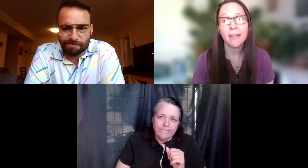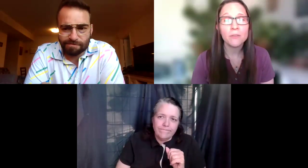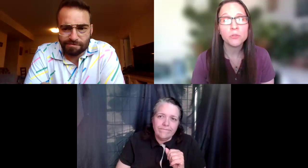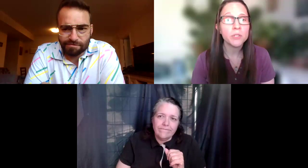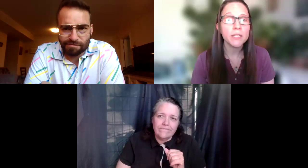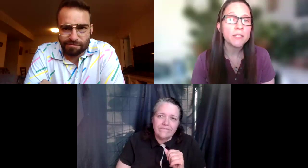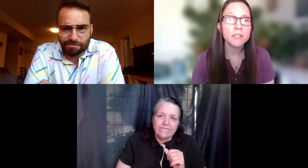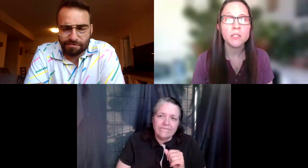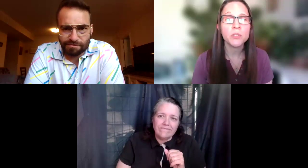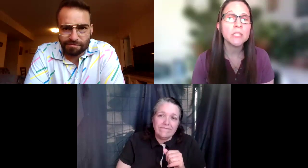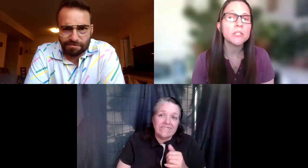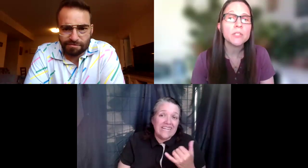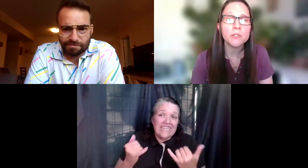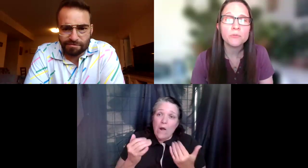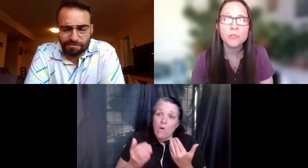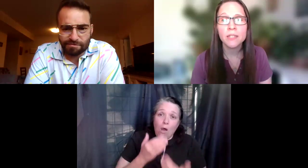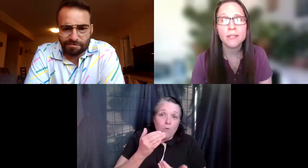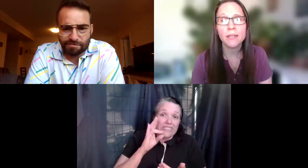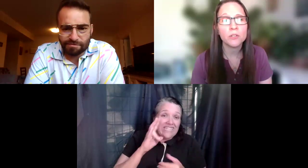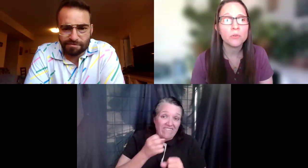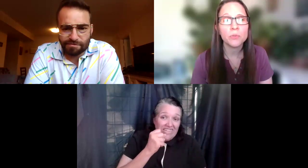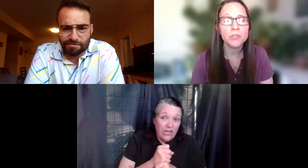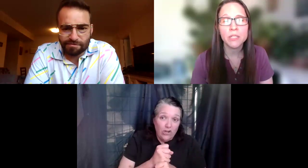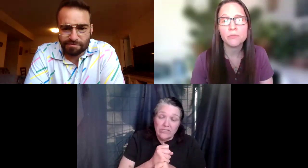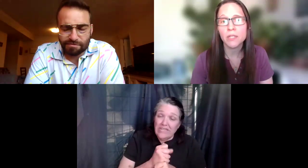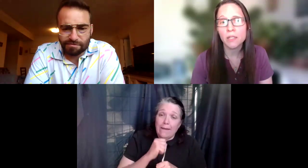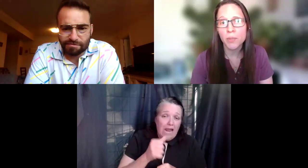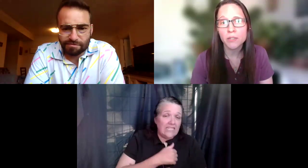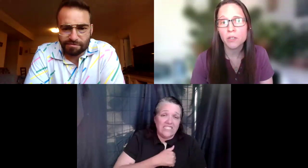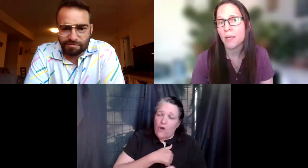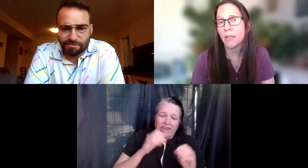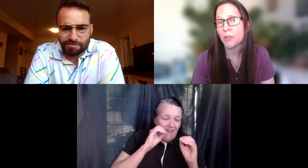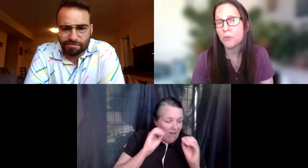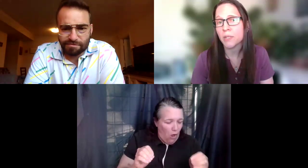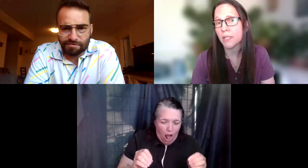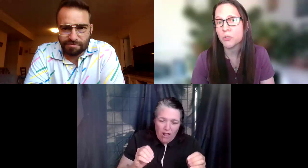I have to regrets. The procedure itself has had no real significant impact on my health or my life